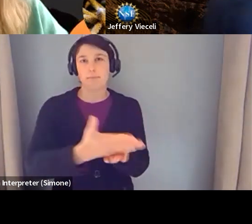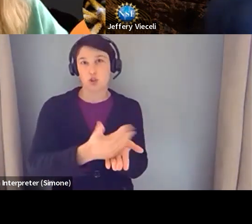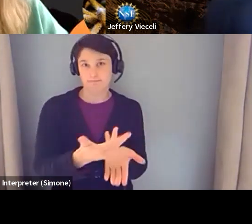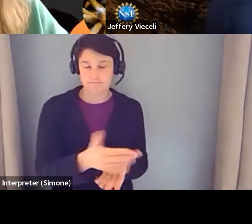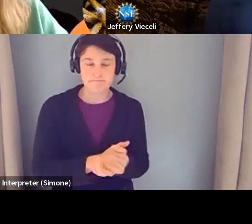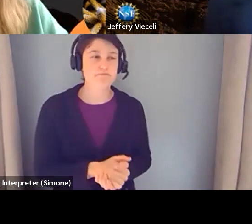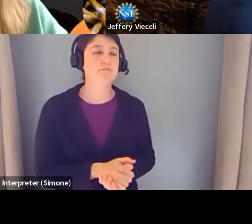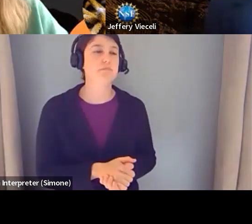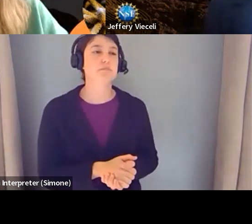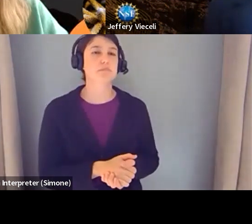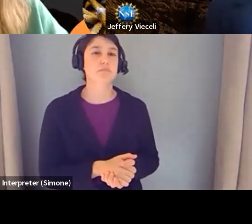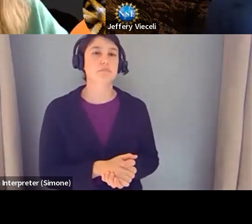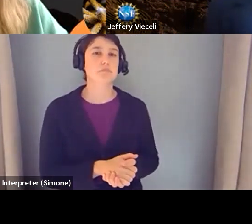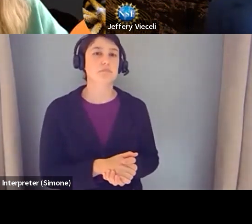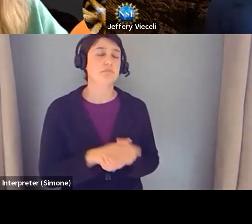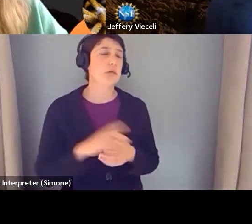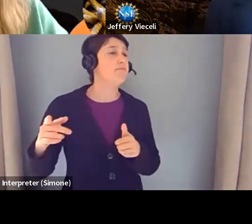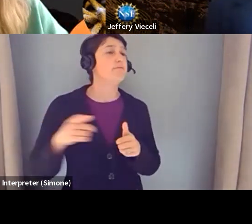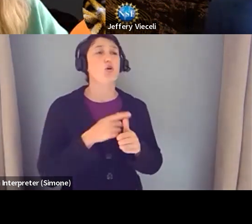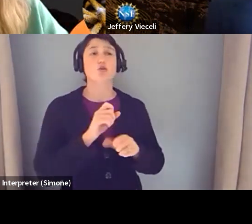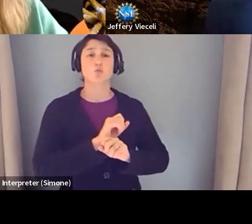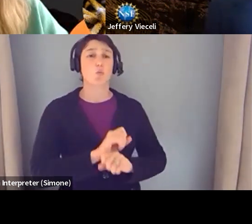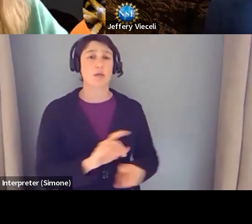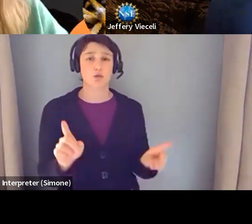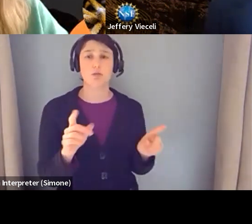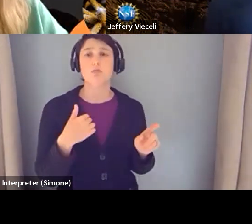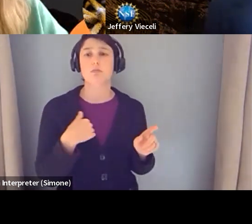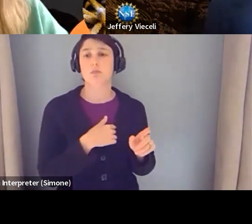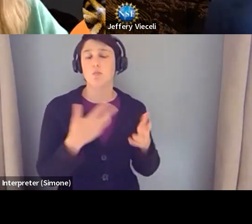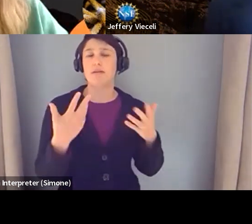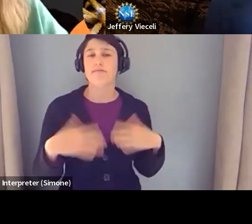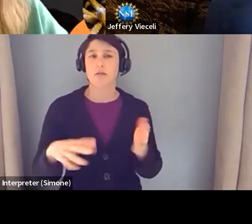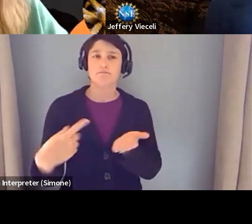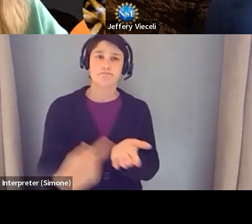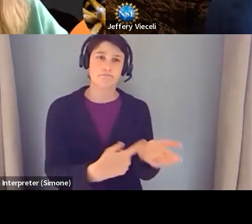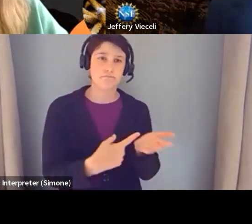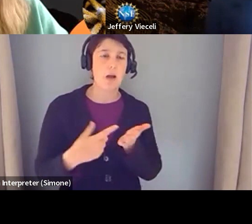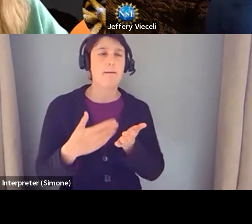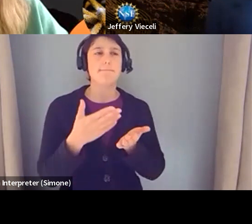The first question is really just looking -- we talked a lot about budget periods earlier